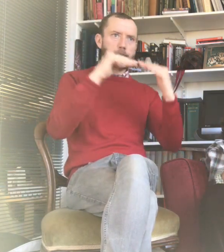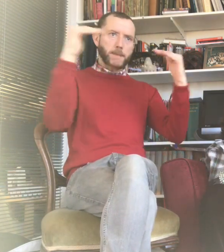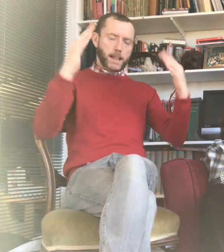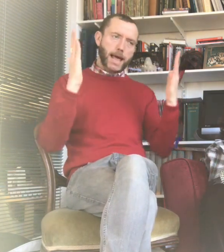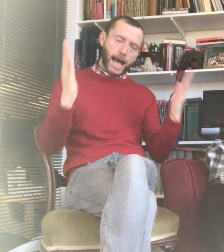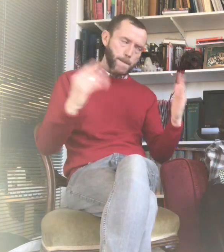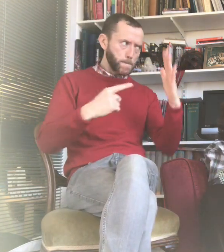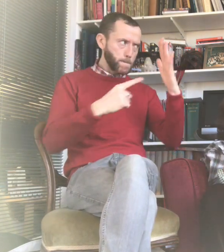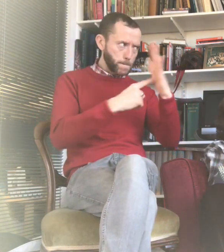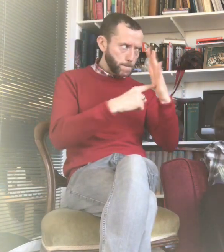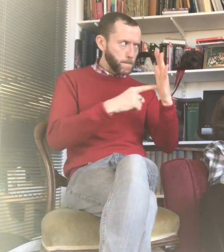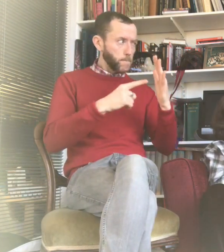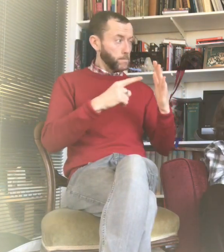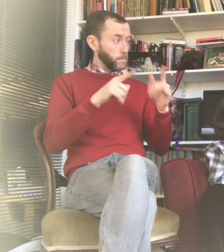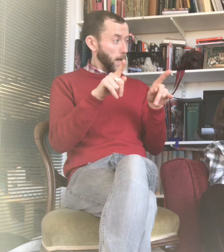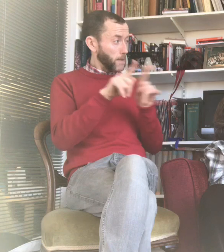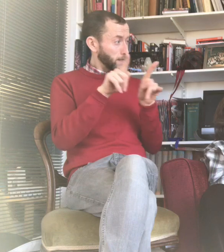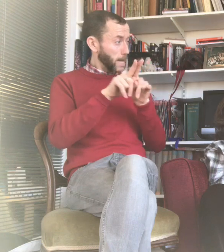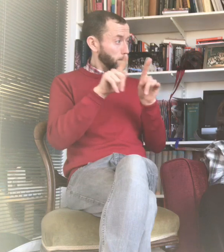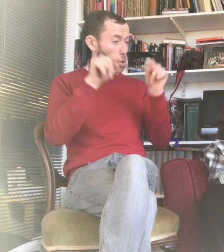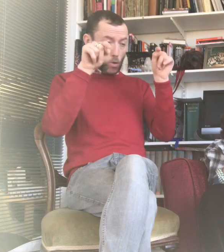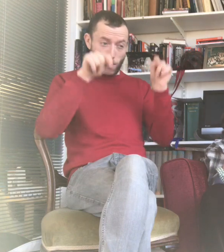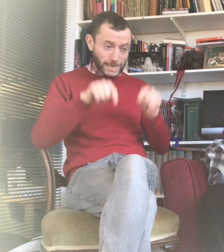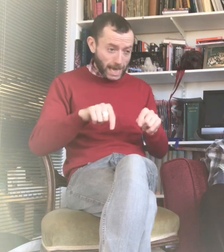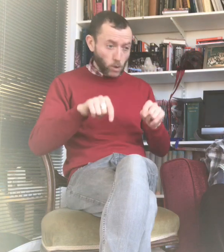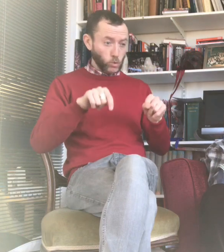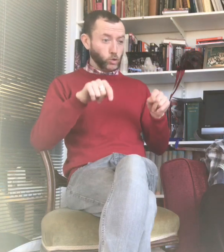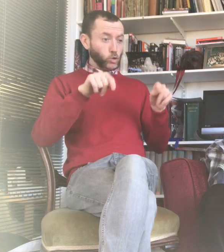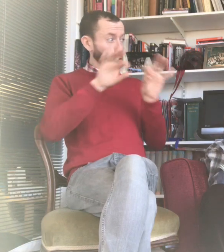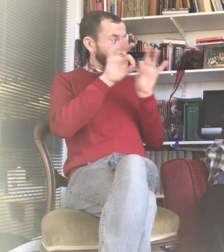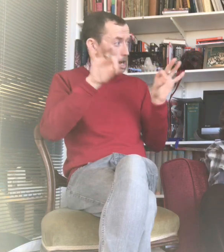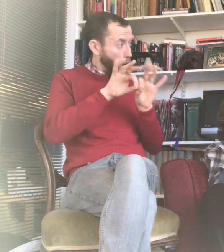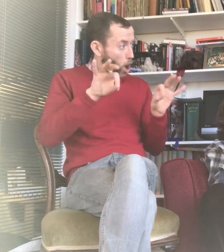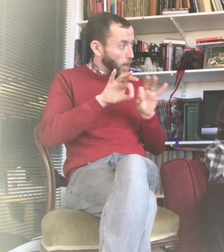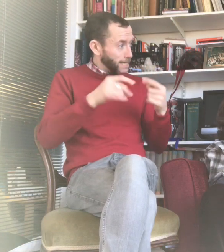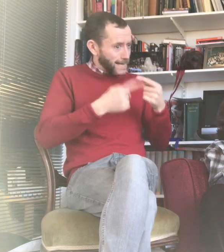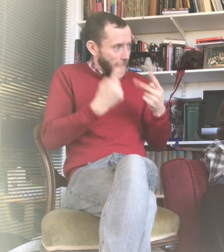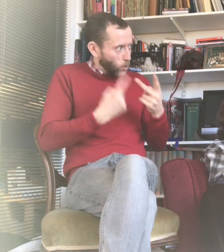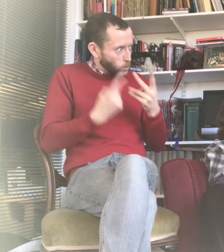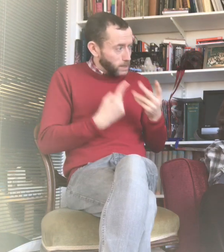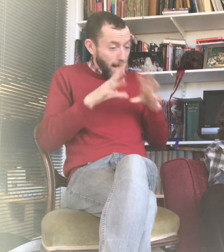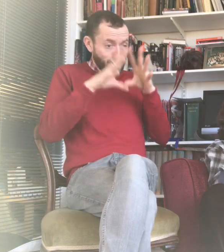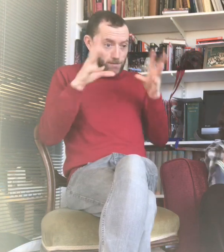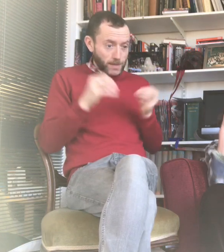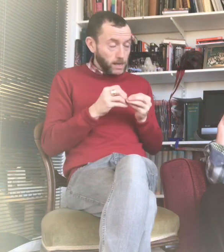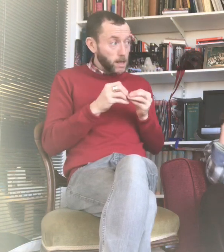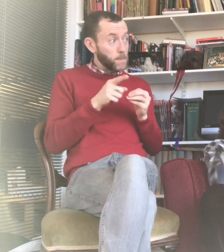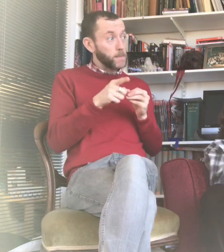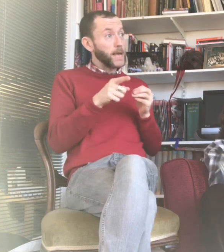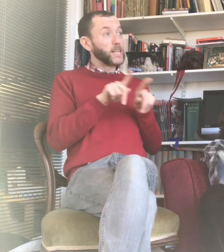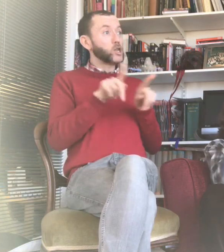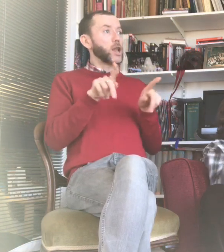and right down to the line counts. But it's not a general thing we've laid